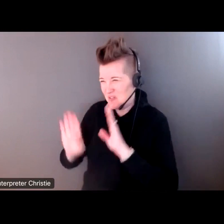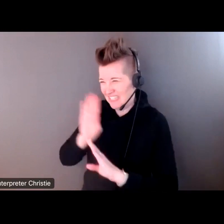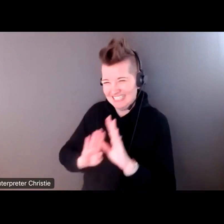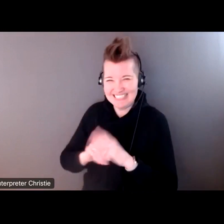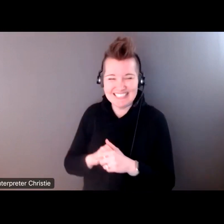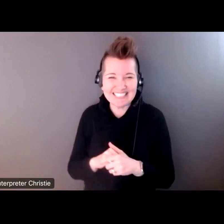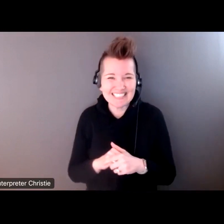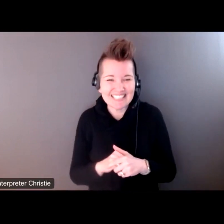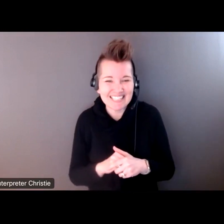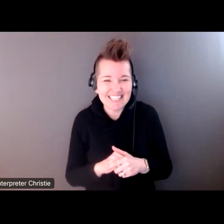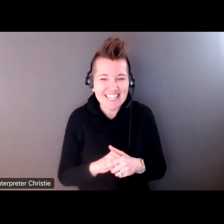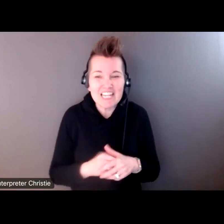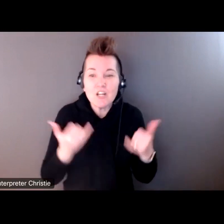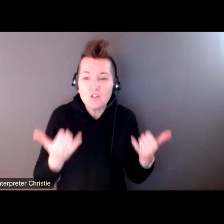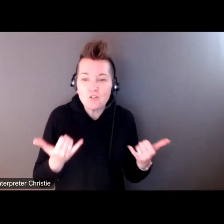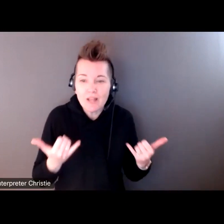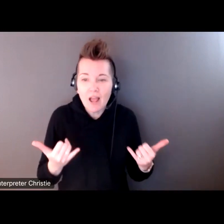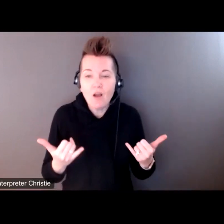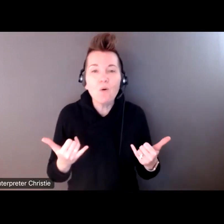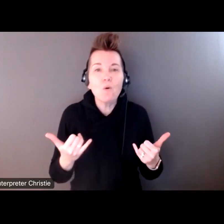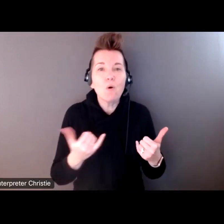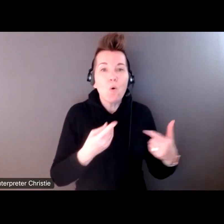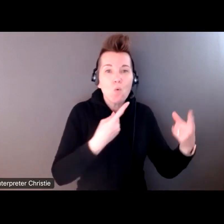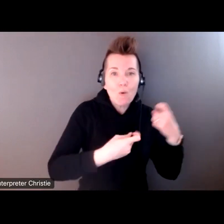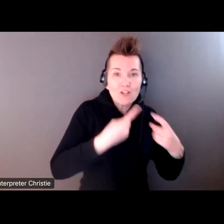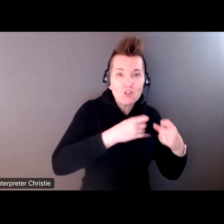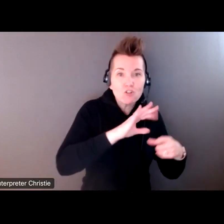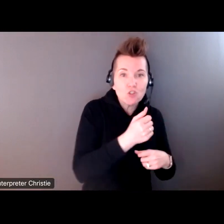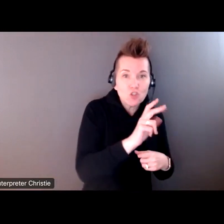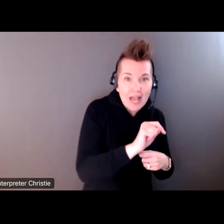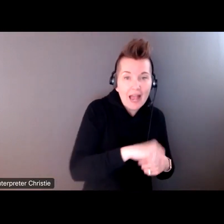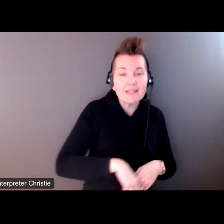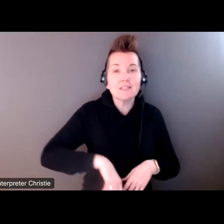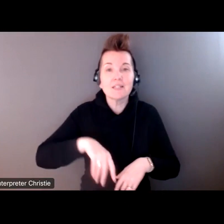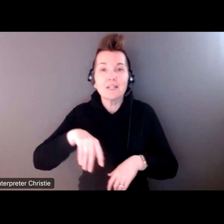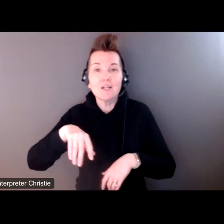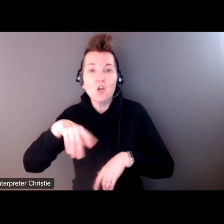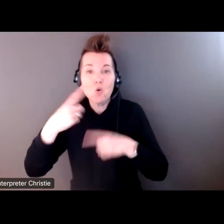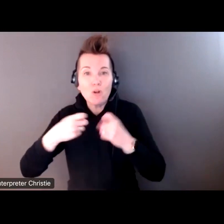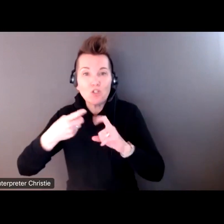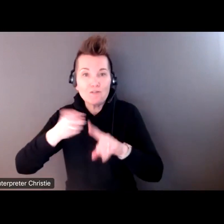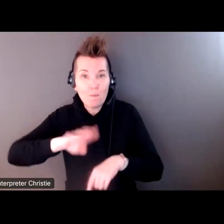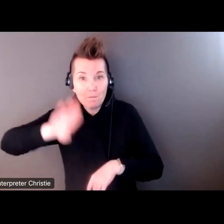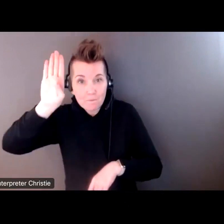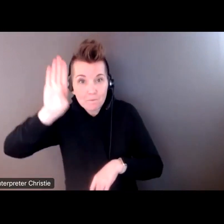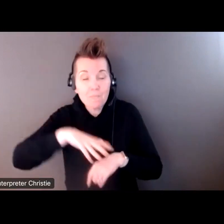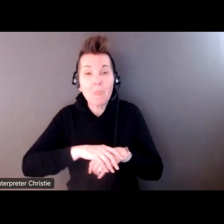I am going to try to rotate between questions in the chat and those with their hands raised. I've been answering a couple in the chat.